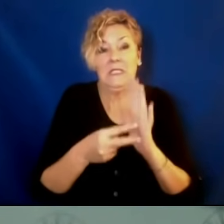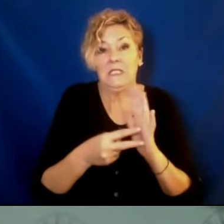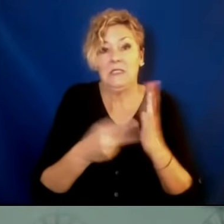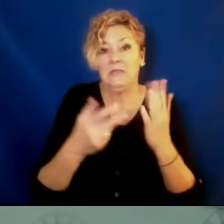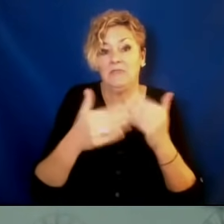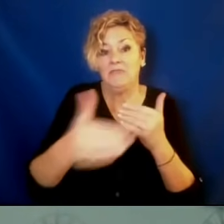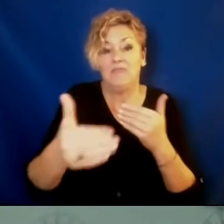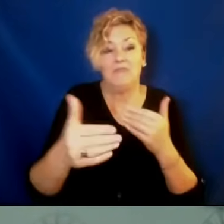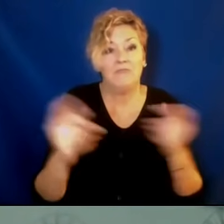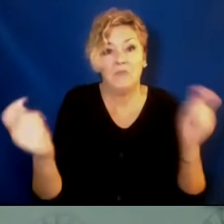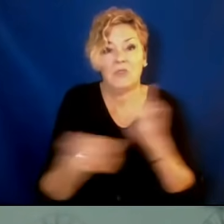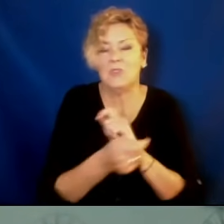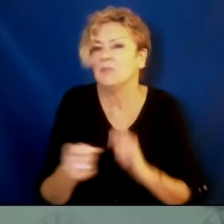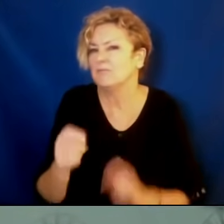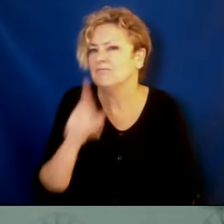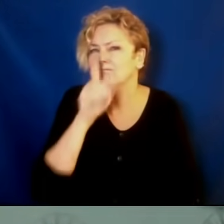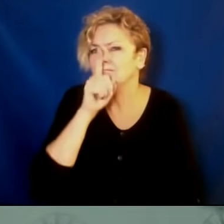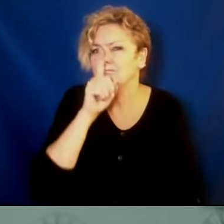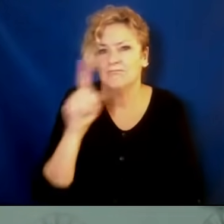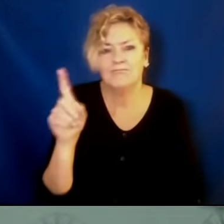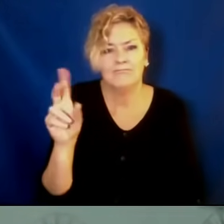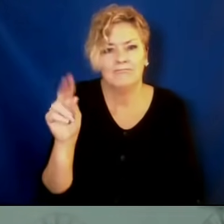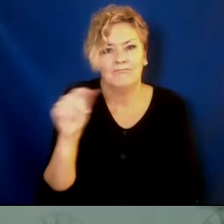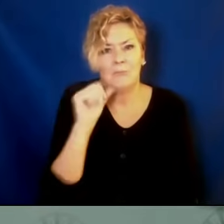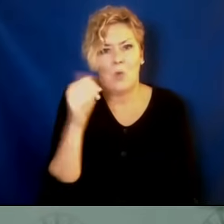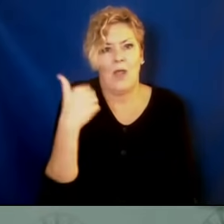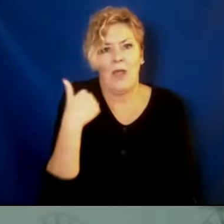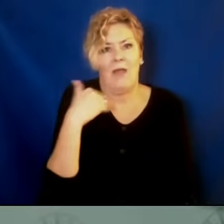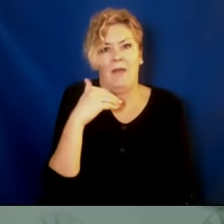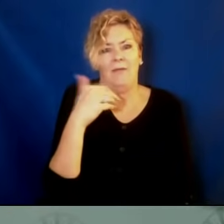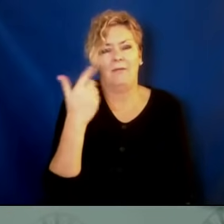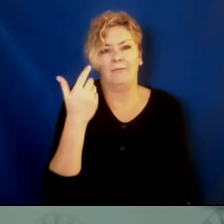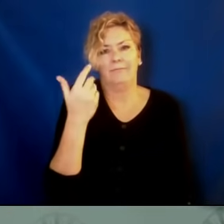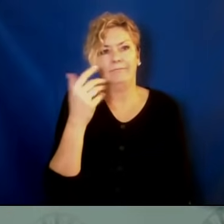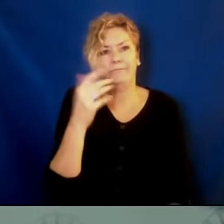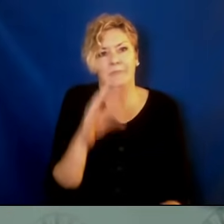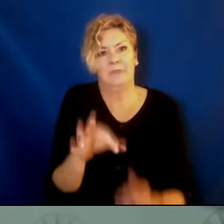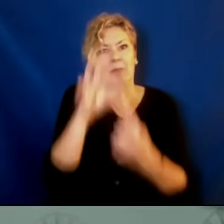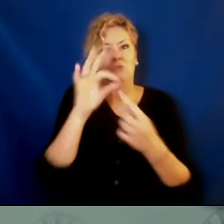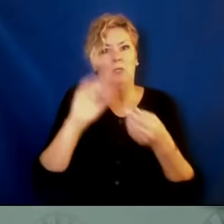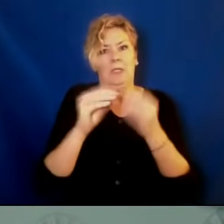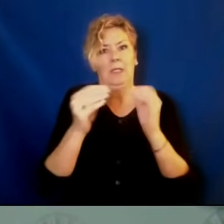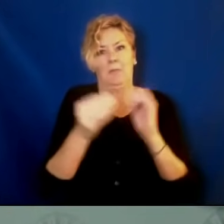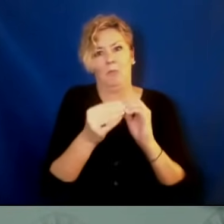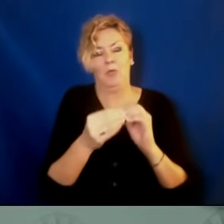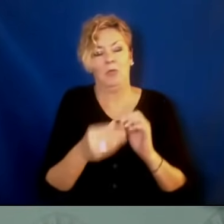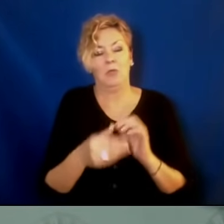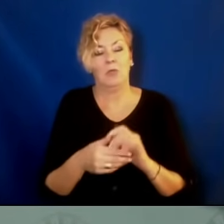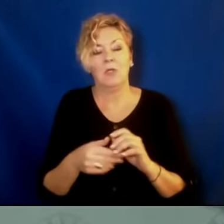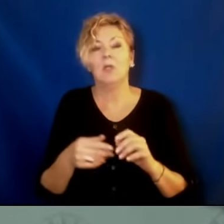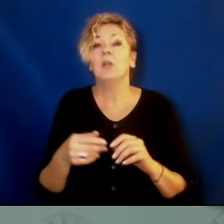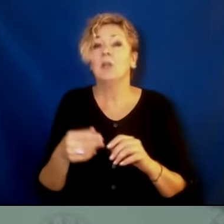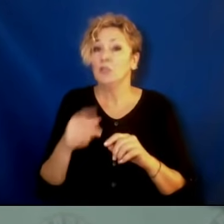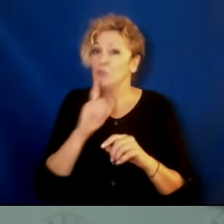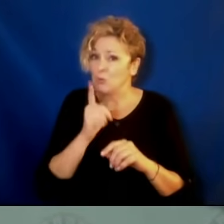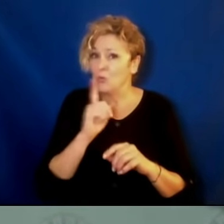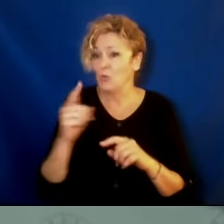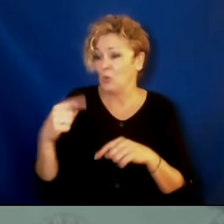need to do in response to searches. There is also public health measures that we are all doing throughout British Columbia, all